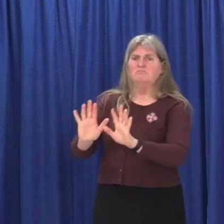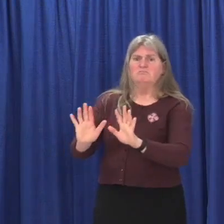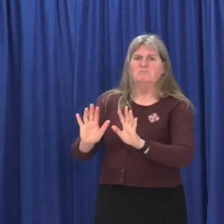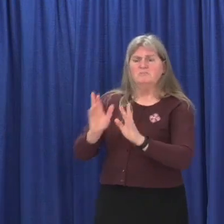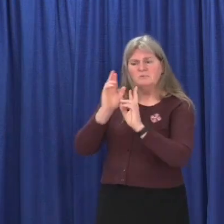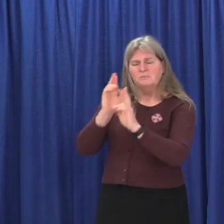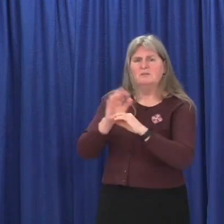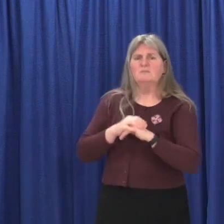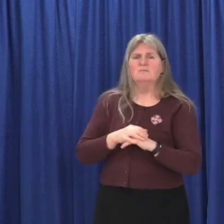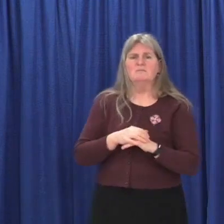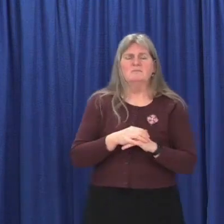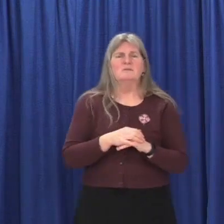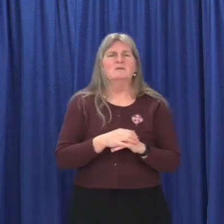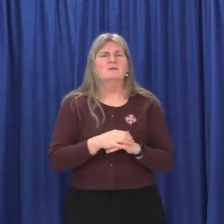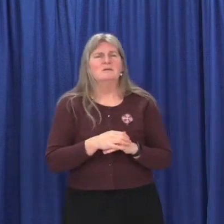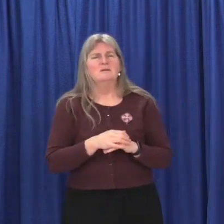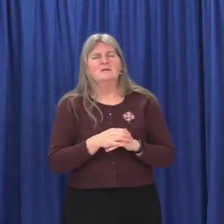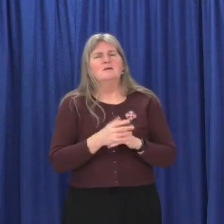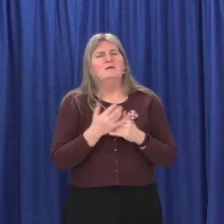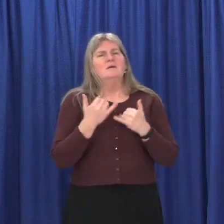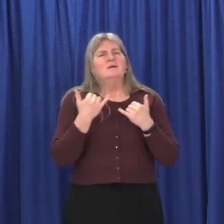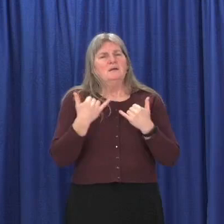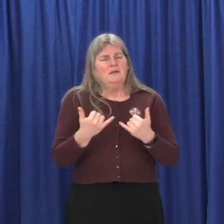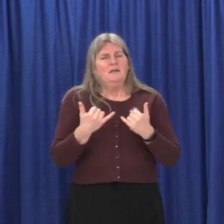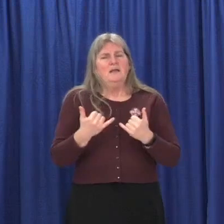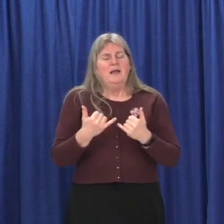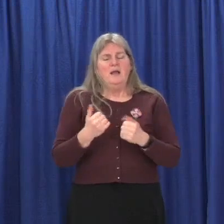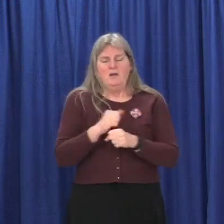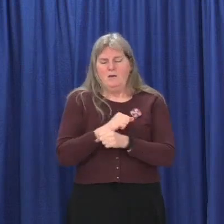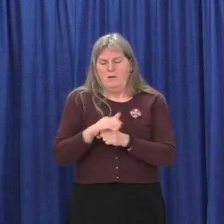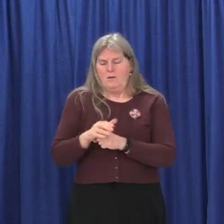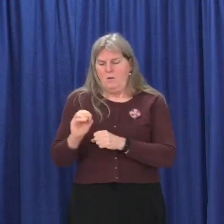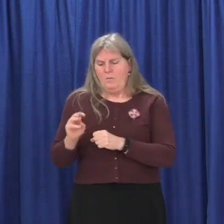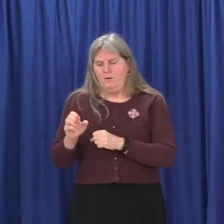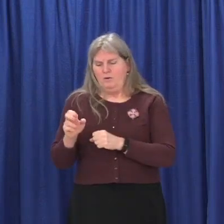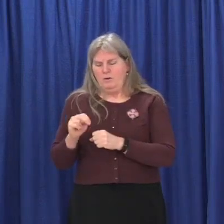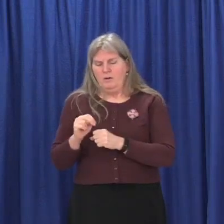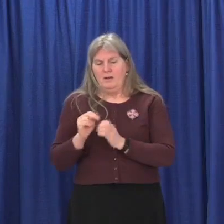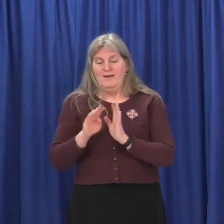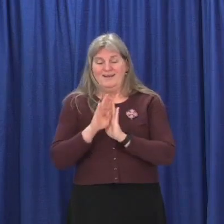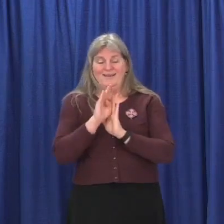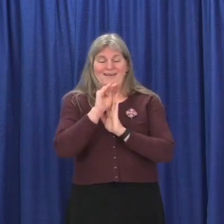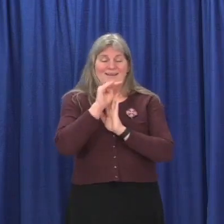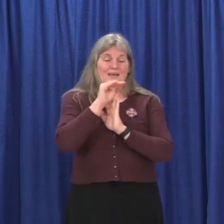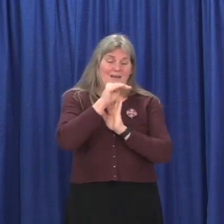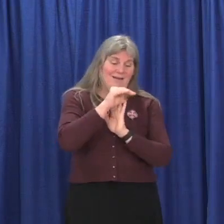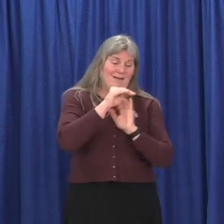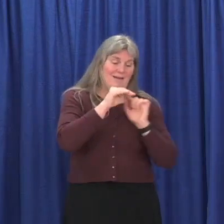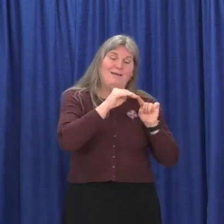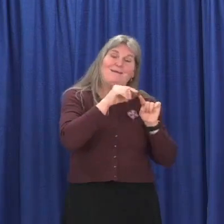we are now moving slowly past the peak of the Omicron wave and coming down the other side.